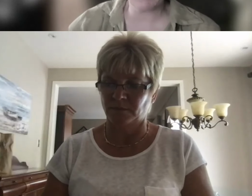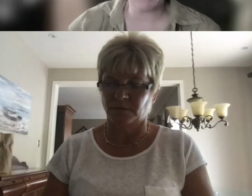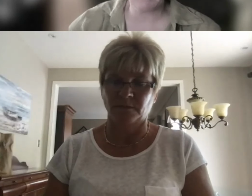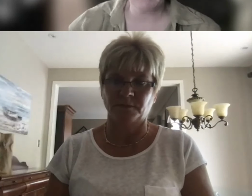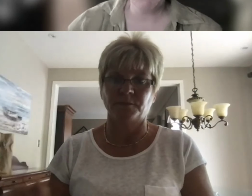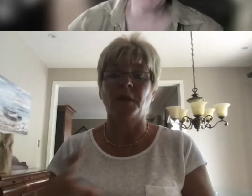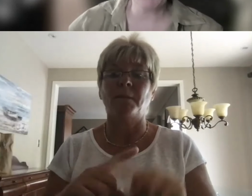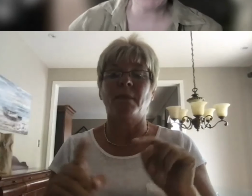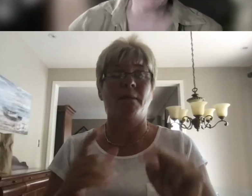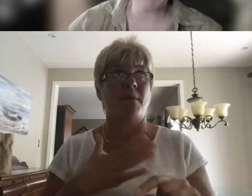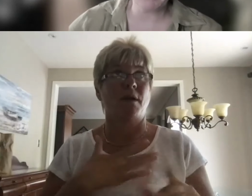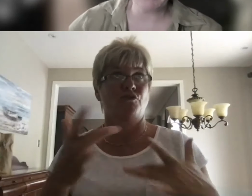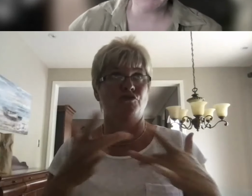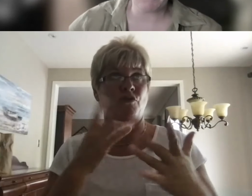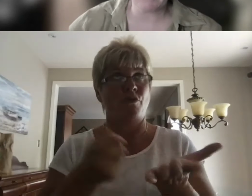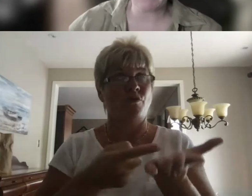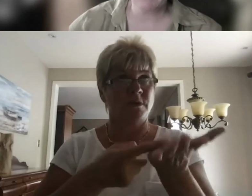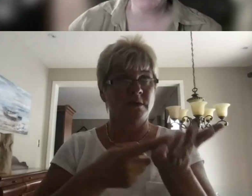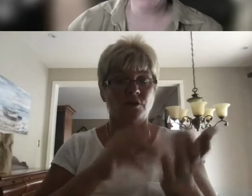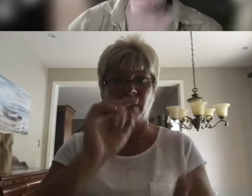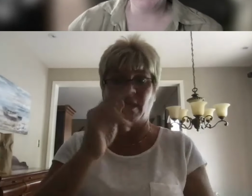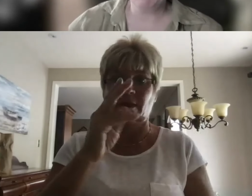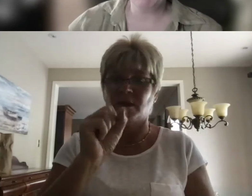that people with disabilities face.